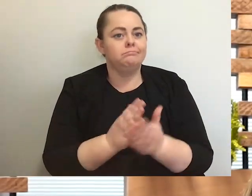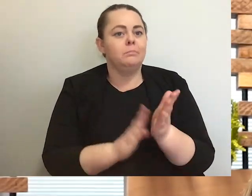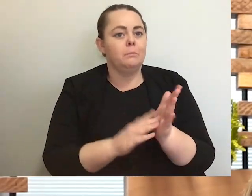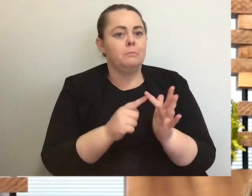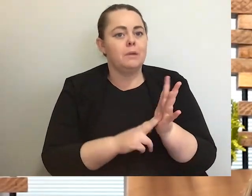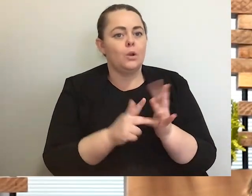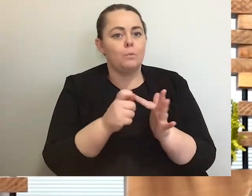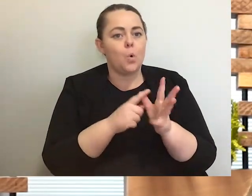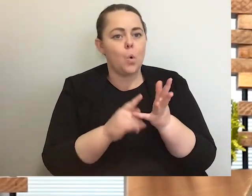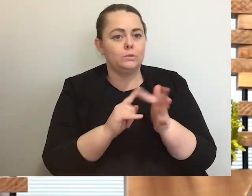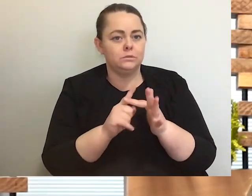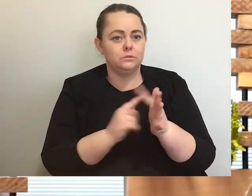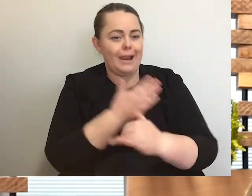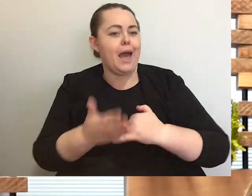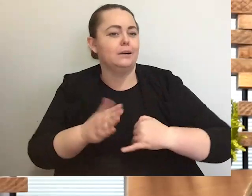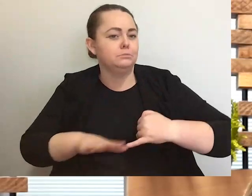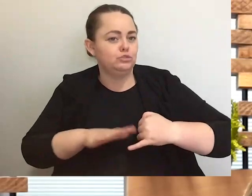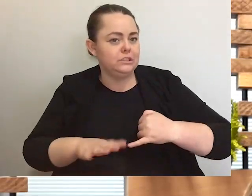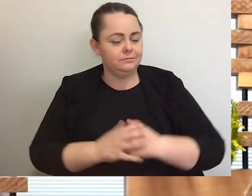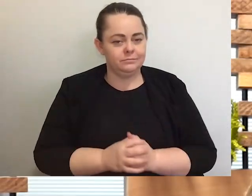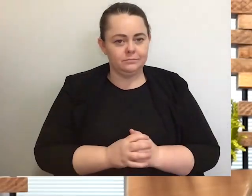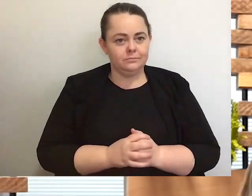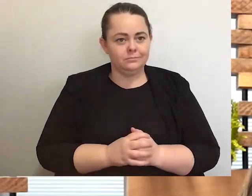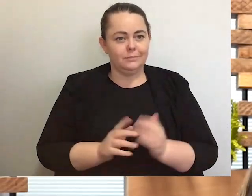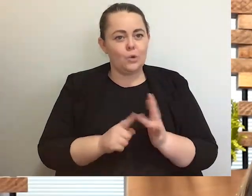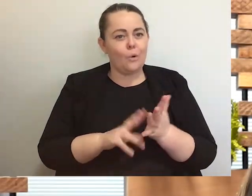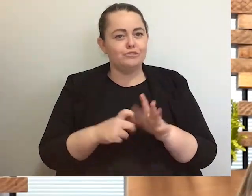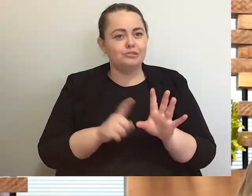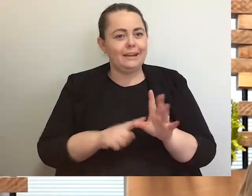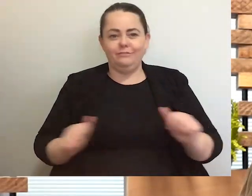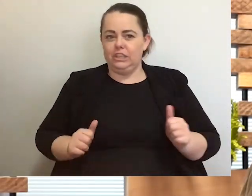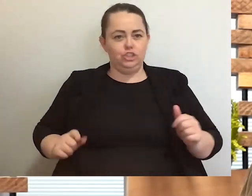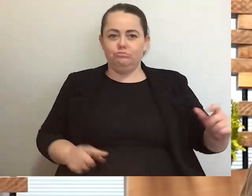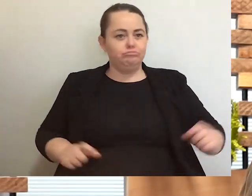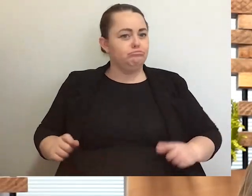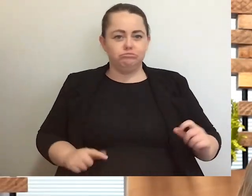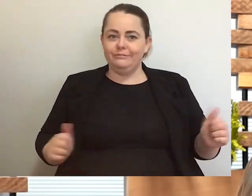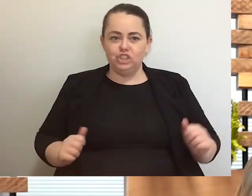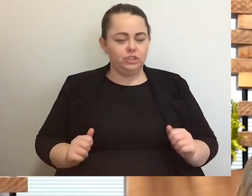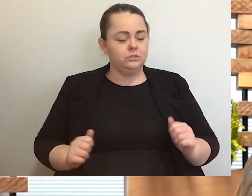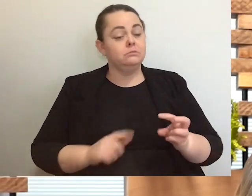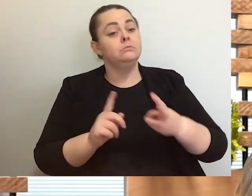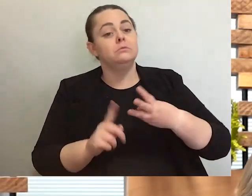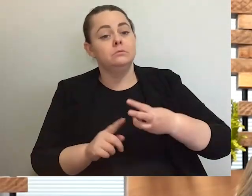and the ovaries stop releasing eggs. And then there's the postmenopausal, which starts, really,